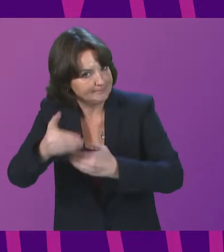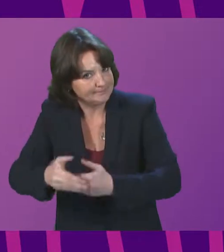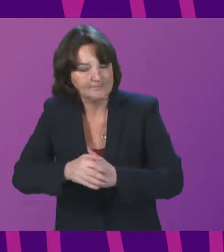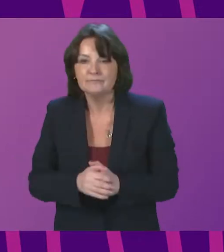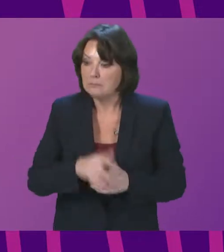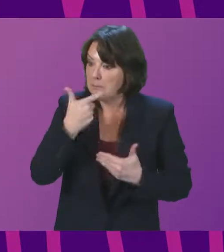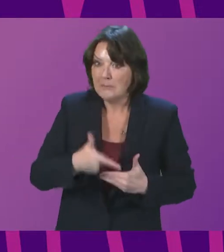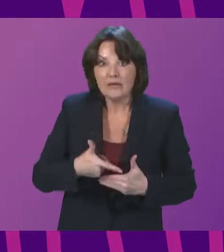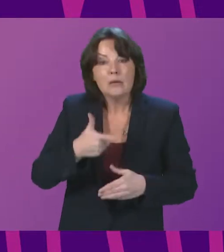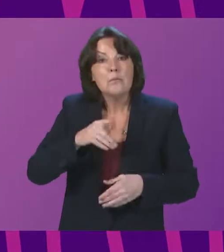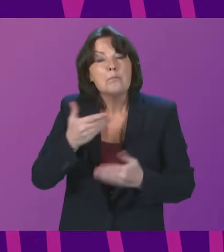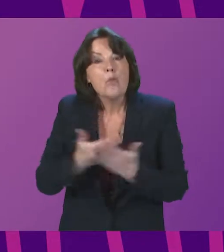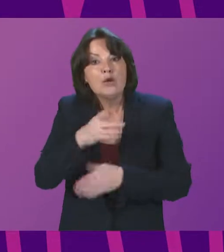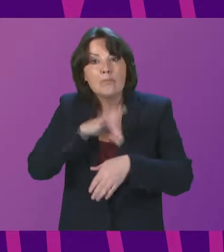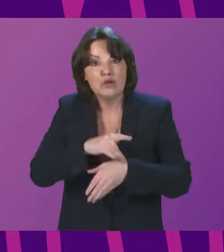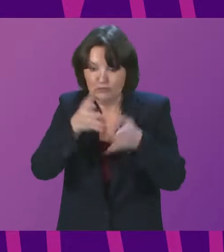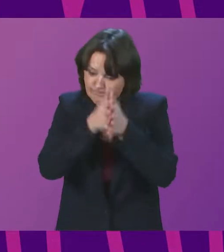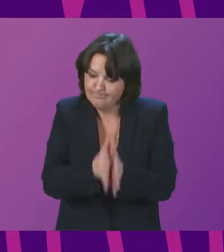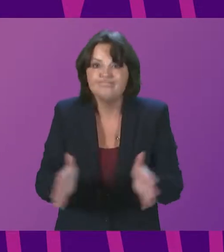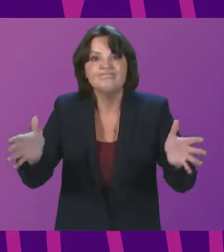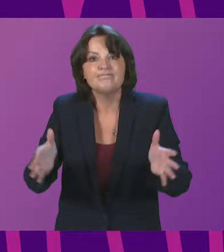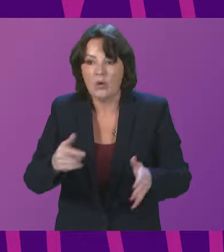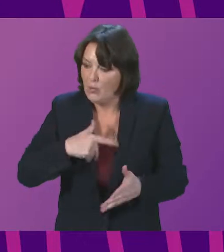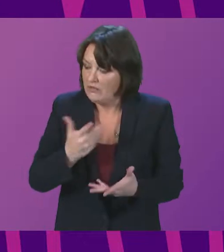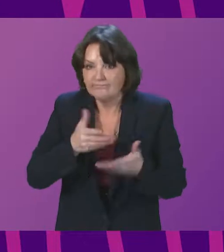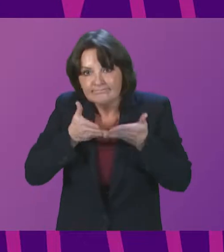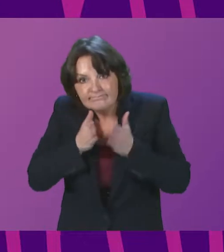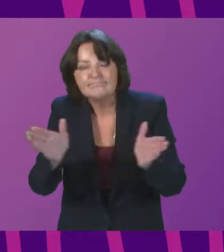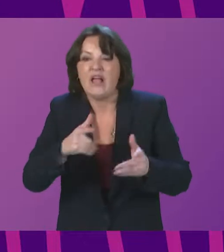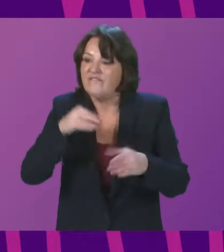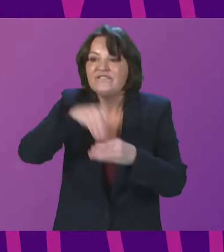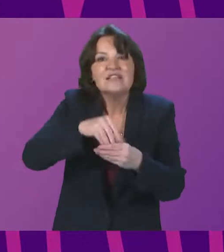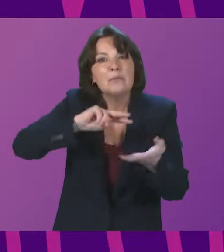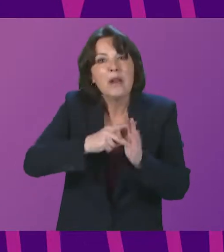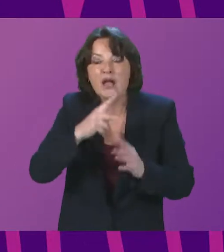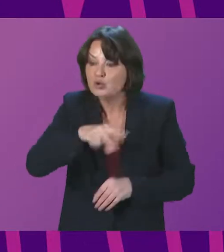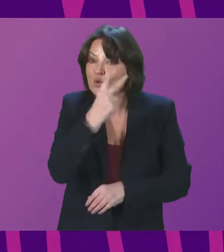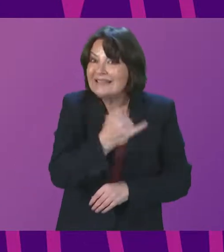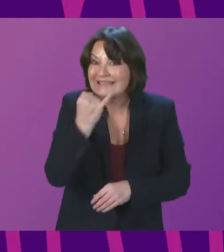We have set out an infrastructure investment plan with more than £26 billion of investments